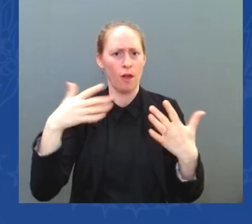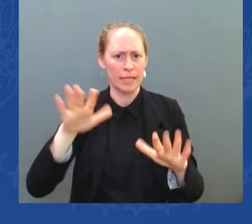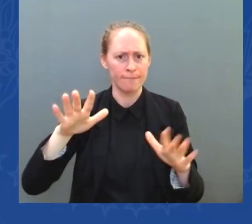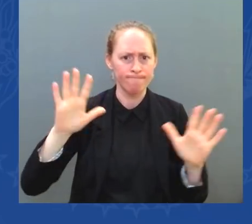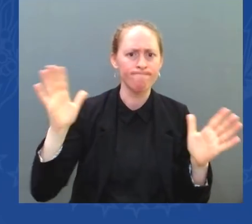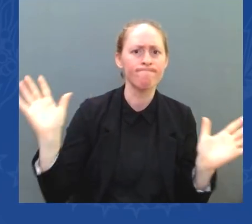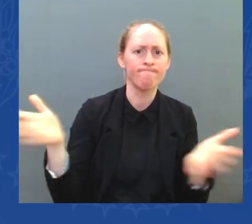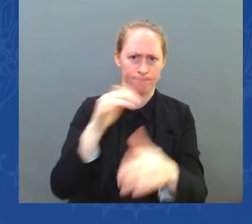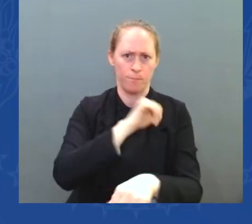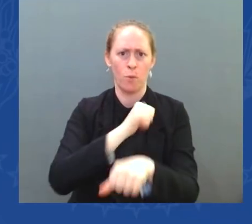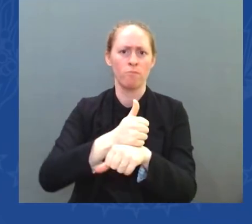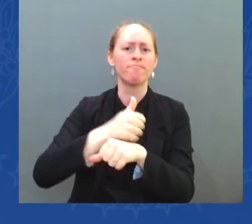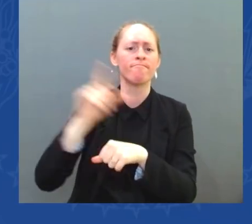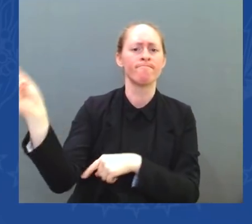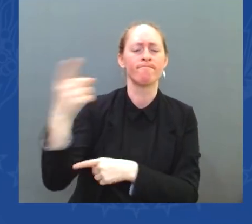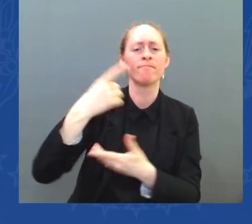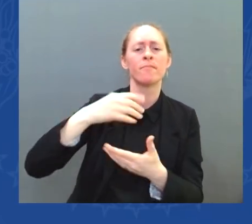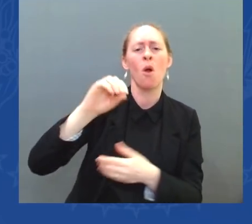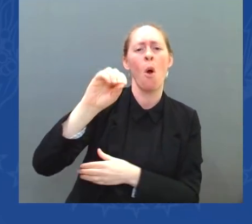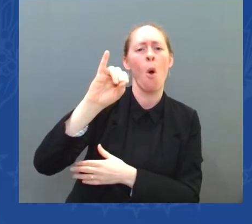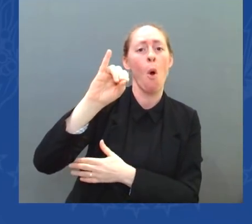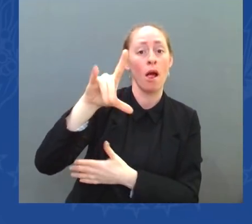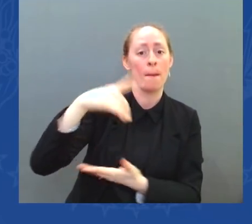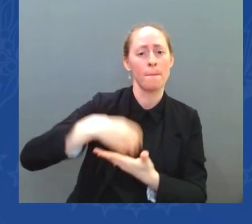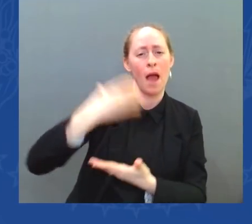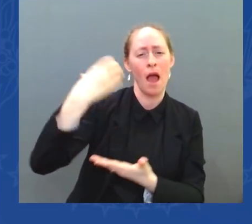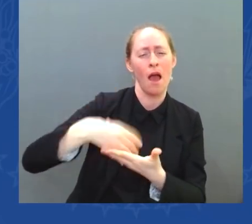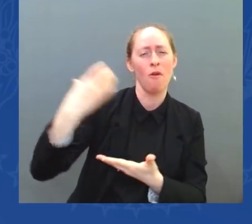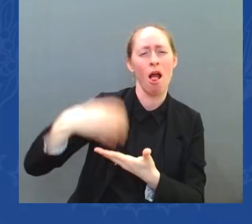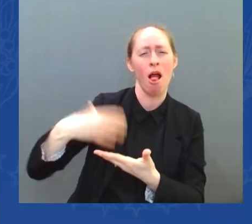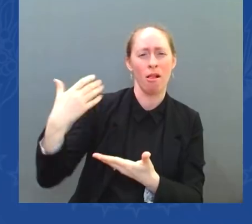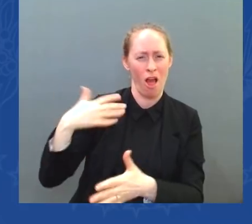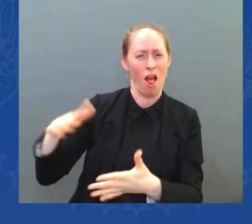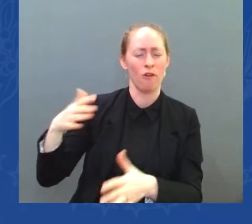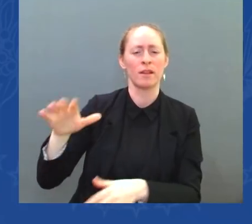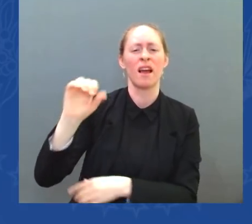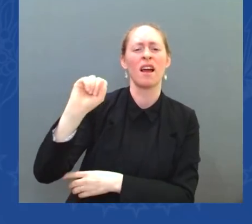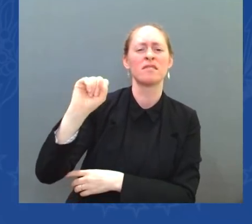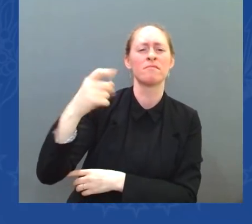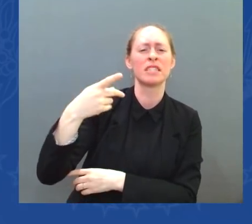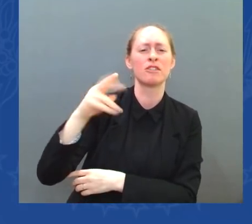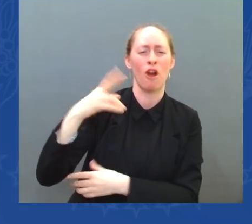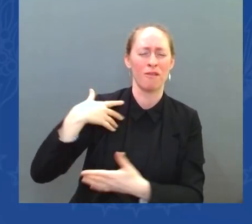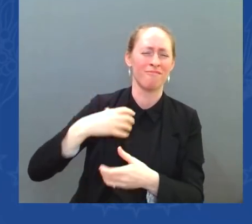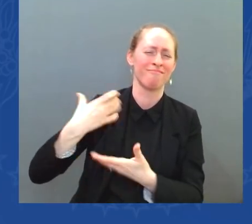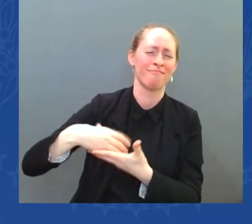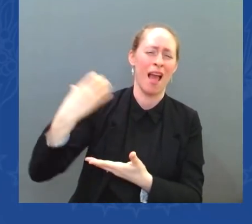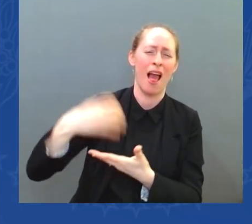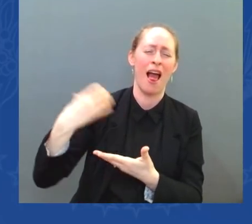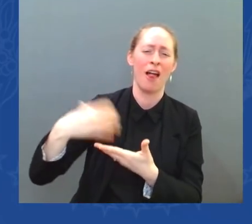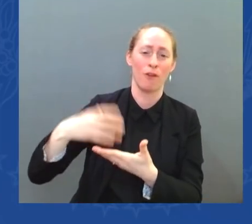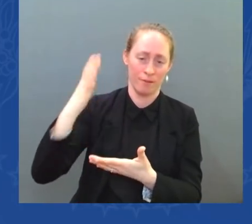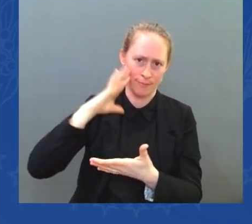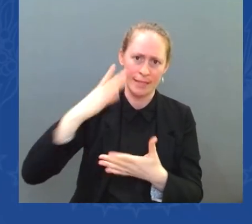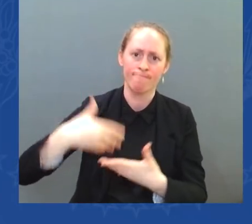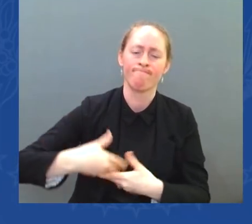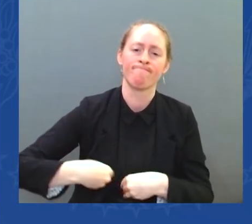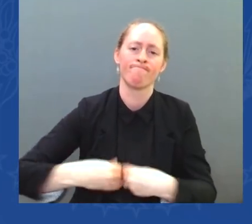This is by far the largest release of our national reserve in history. It's a wartime bridge to increase oil supply